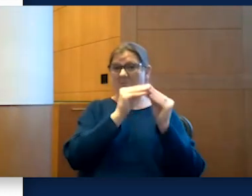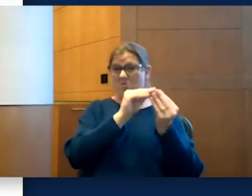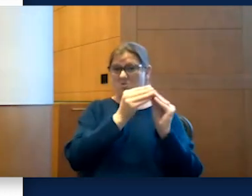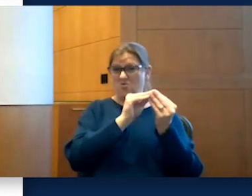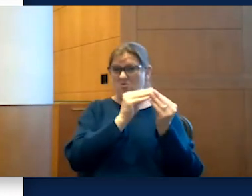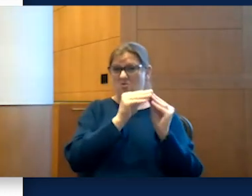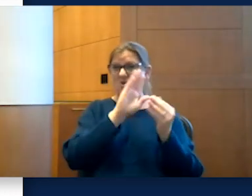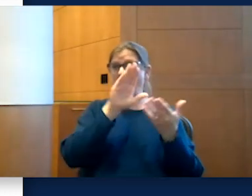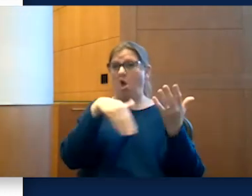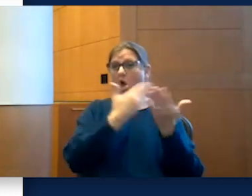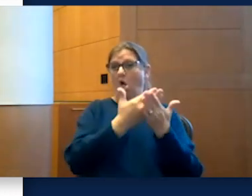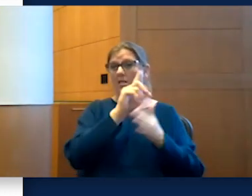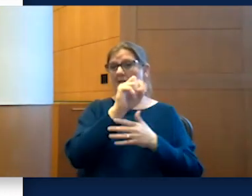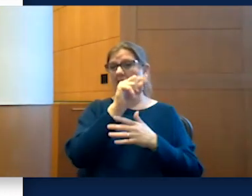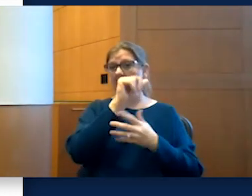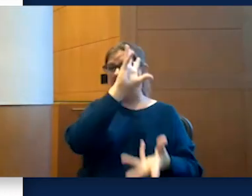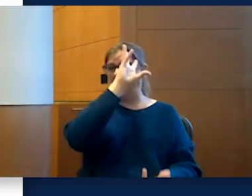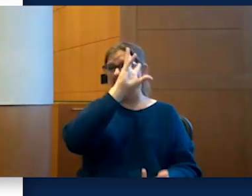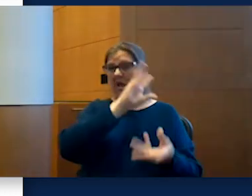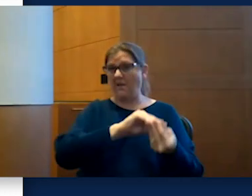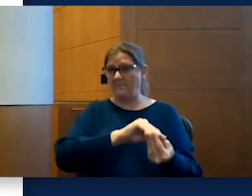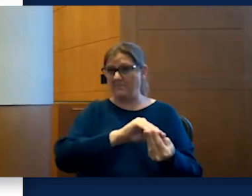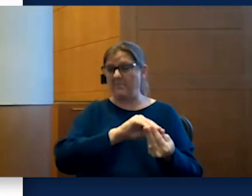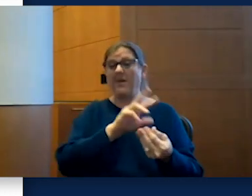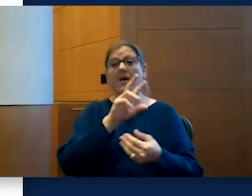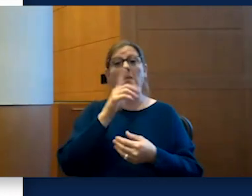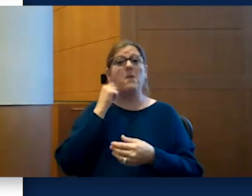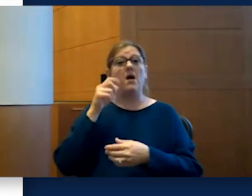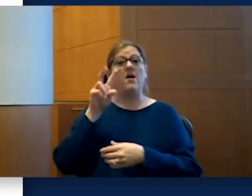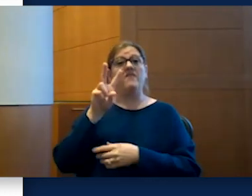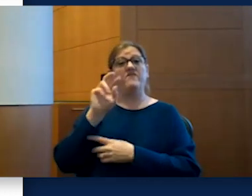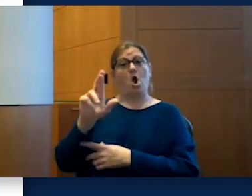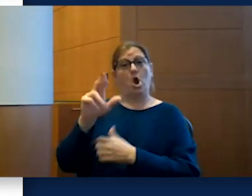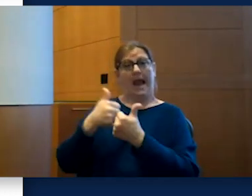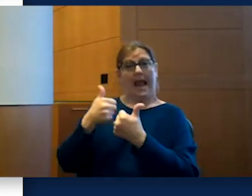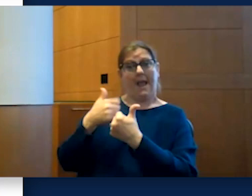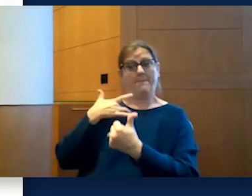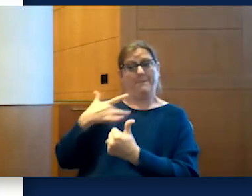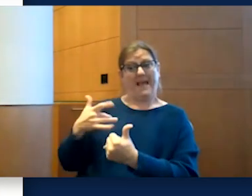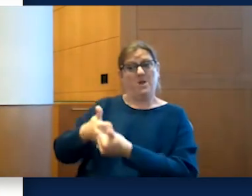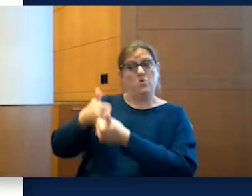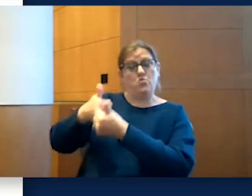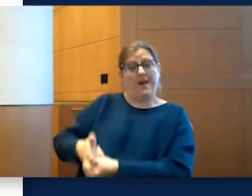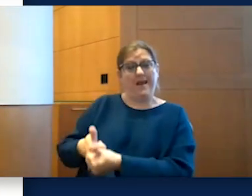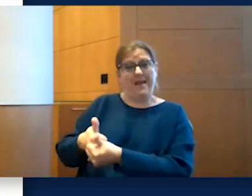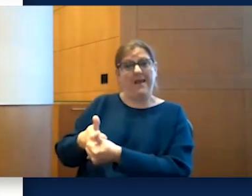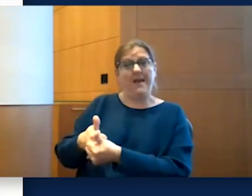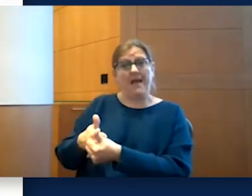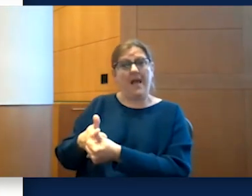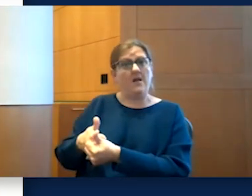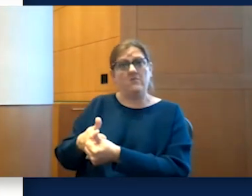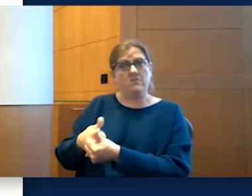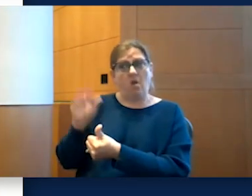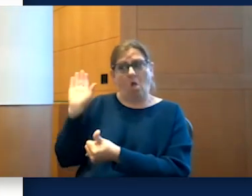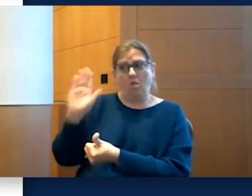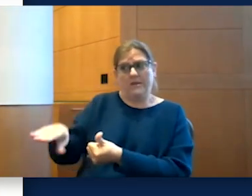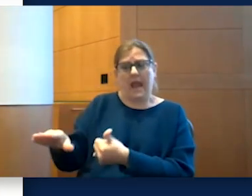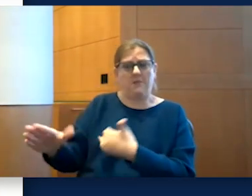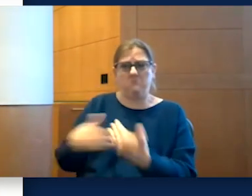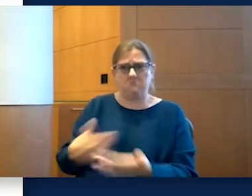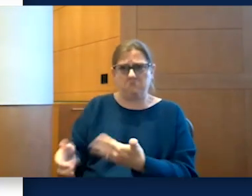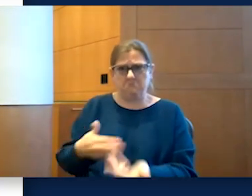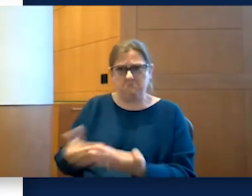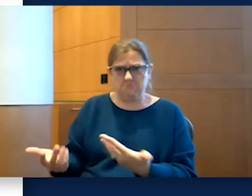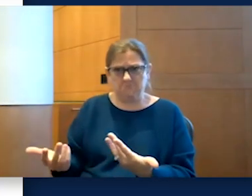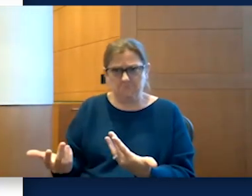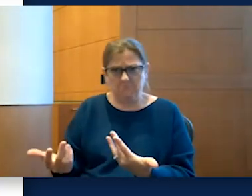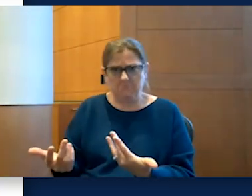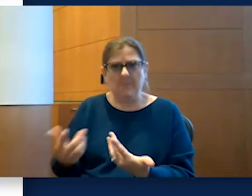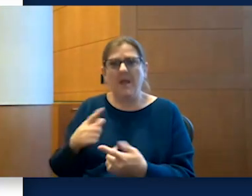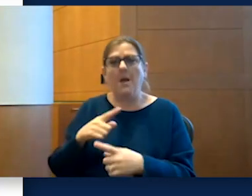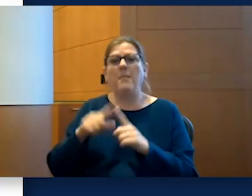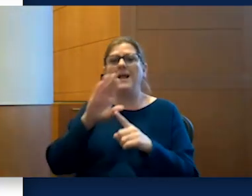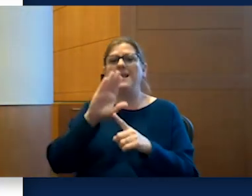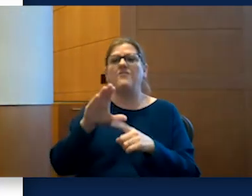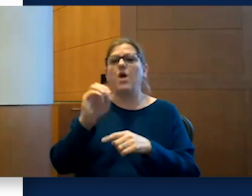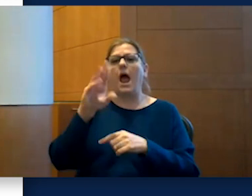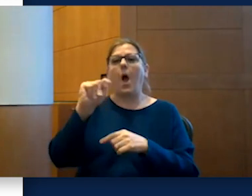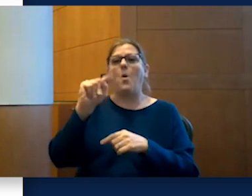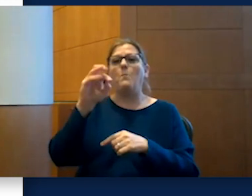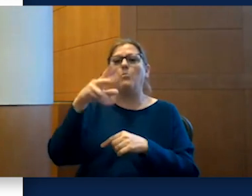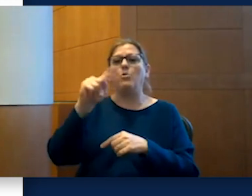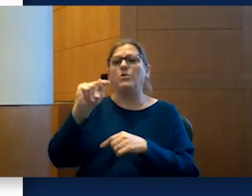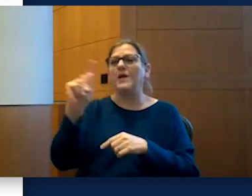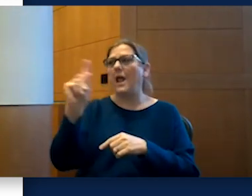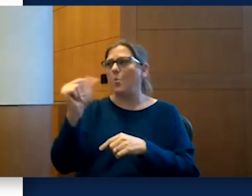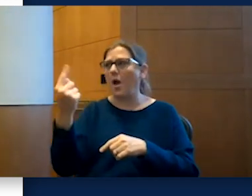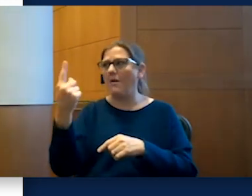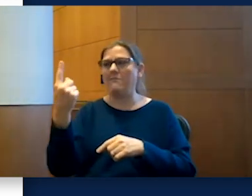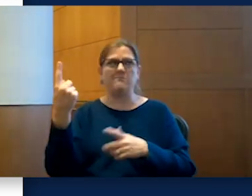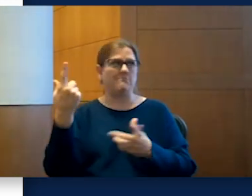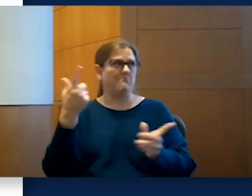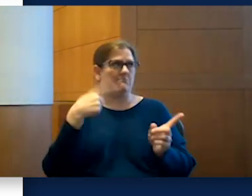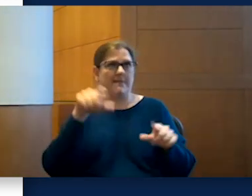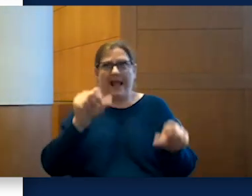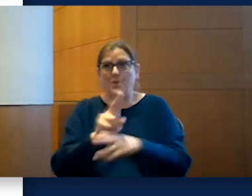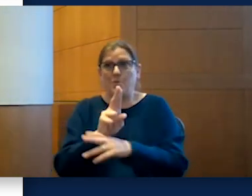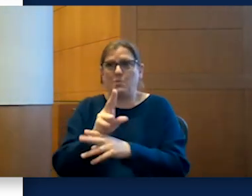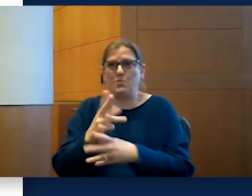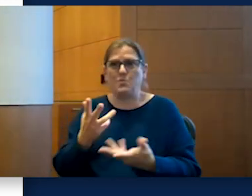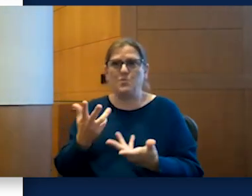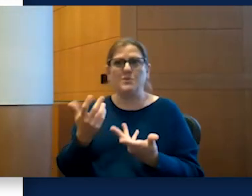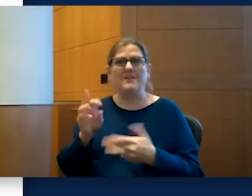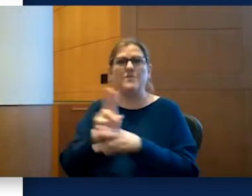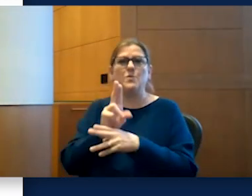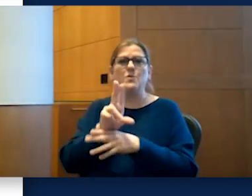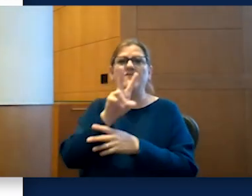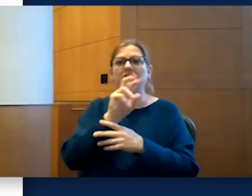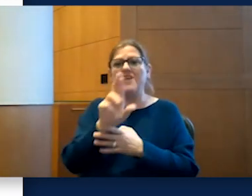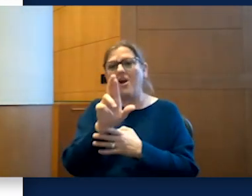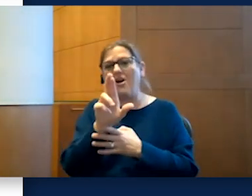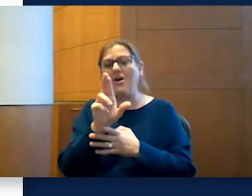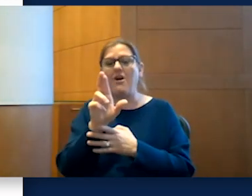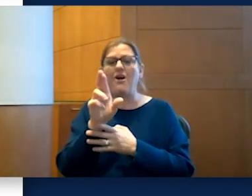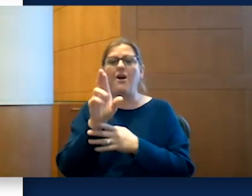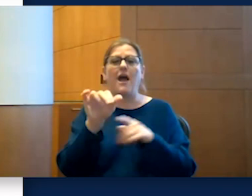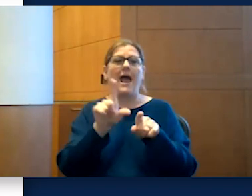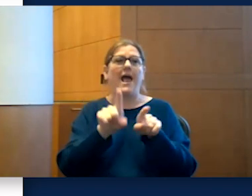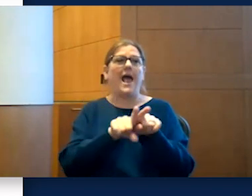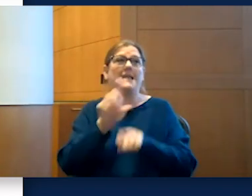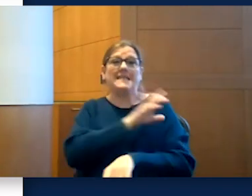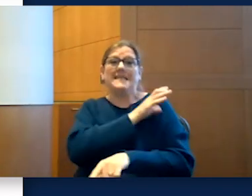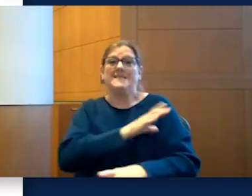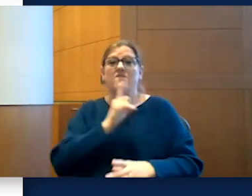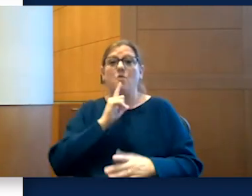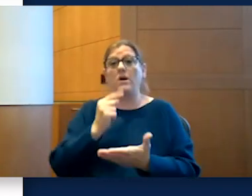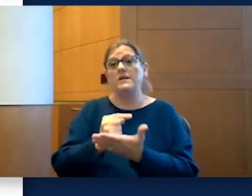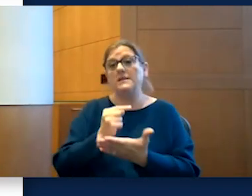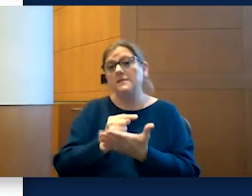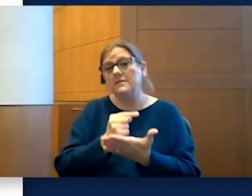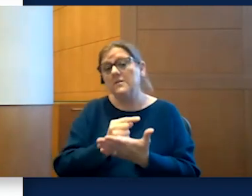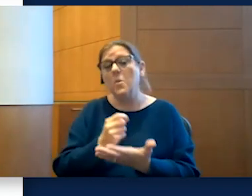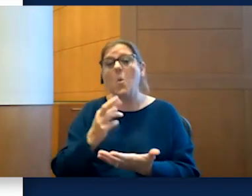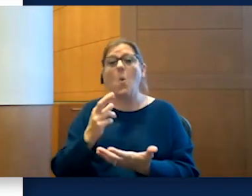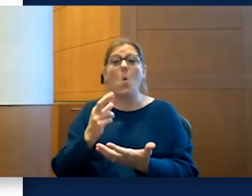But on the left side is all the data that's being compiled. Because in virtual reality gaming it's tracking it all the time regardless. It's just never output anywhere that you could actually use, whether you're maybe using VR as a clinician for therapy or maybe somebody...